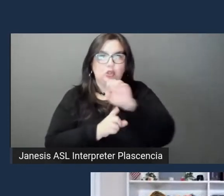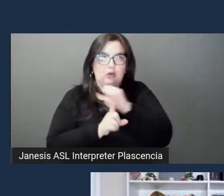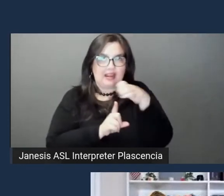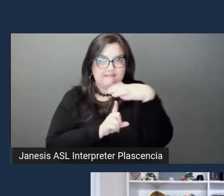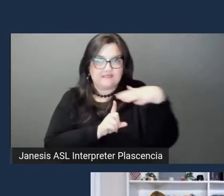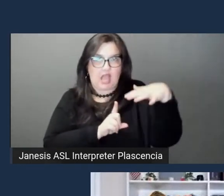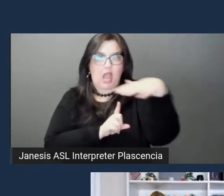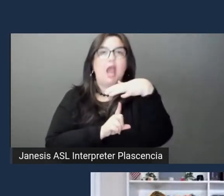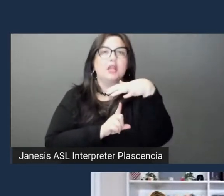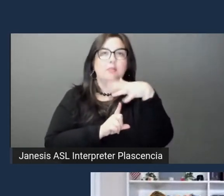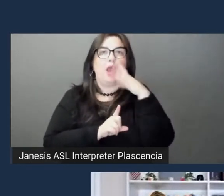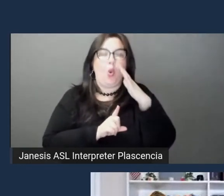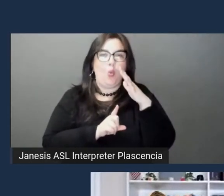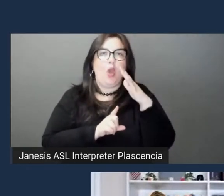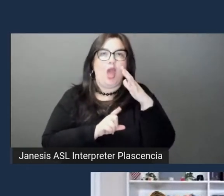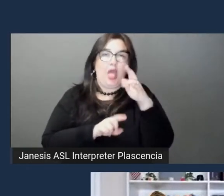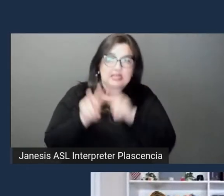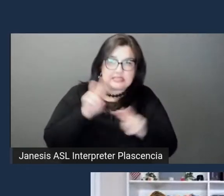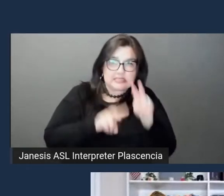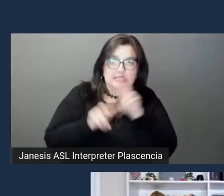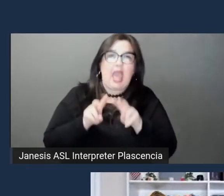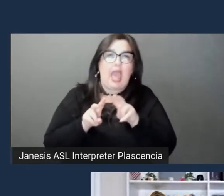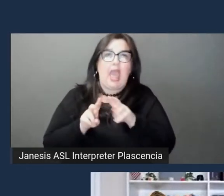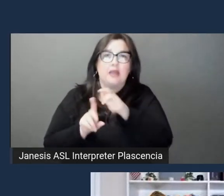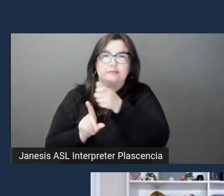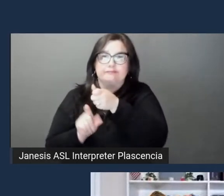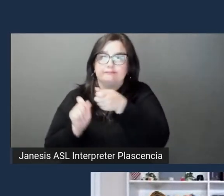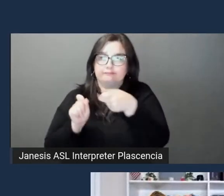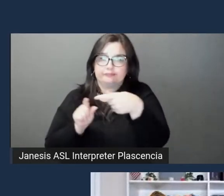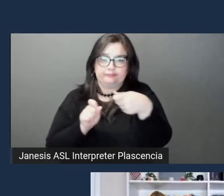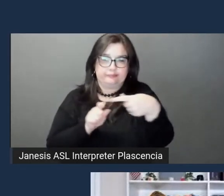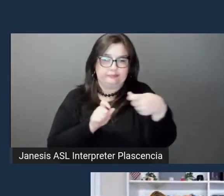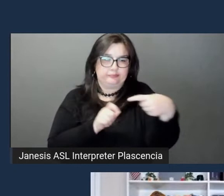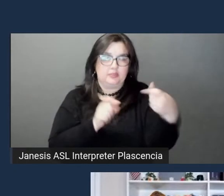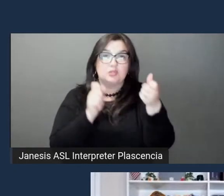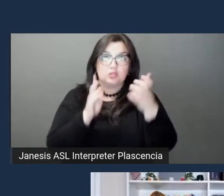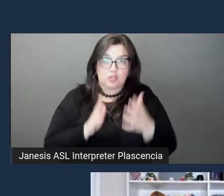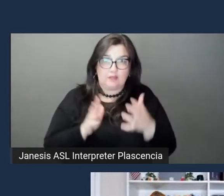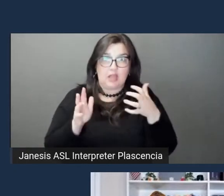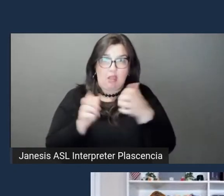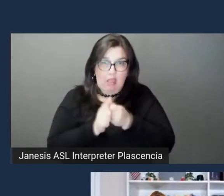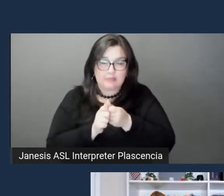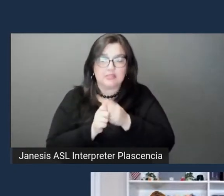and hit your servers one after the other. But usually, we have seen that, even the kinds of servers,